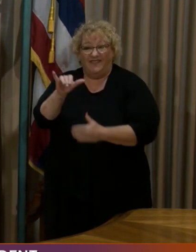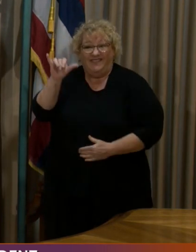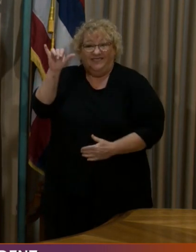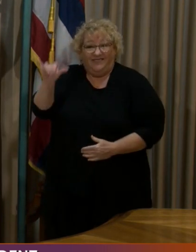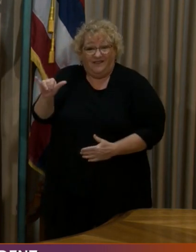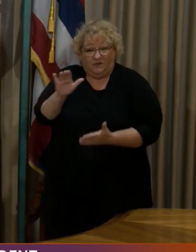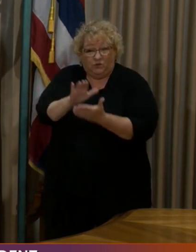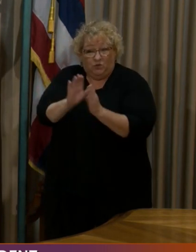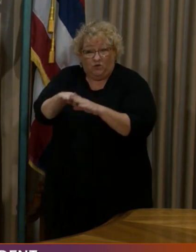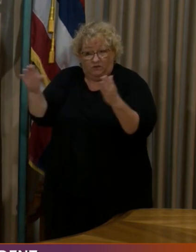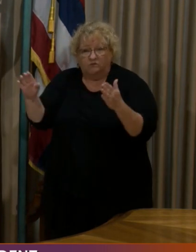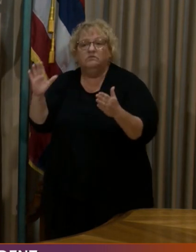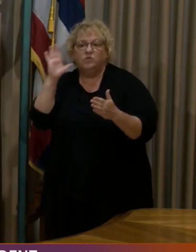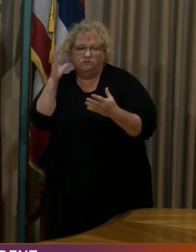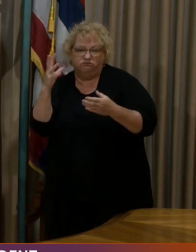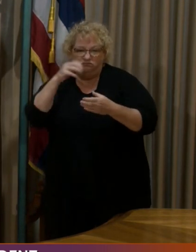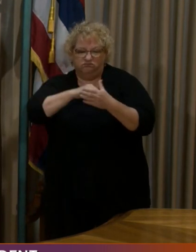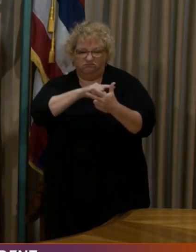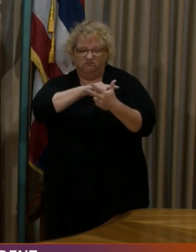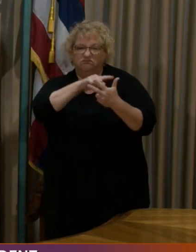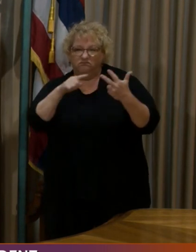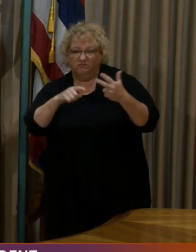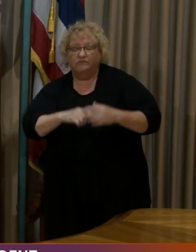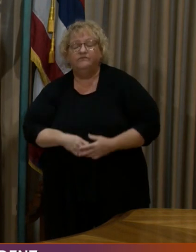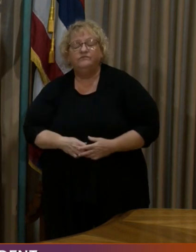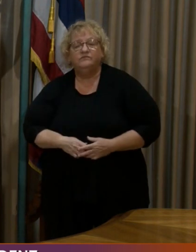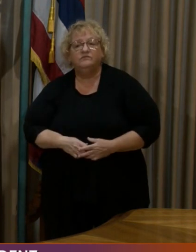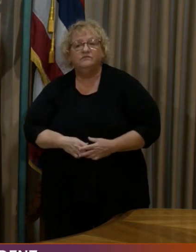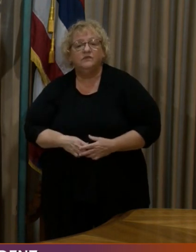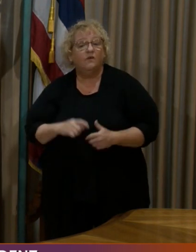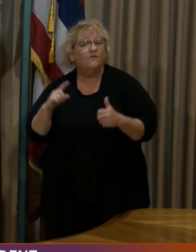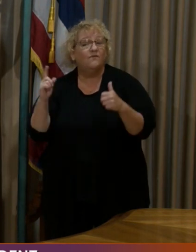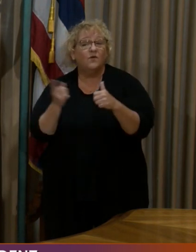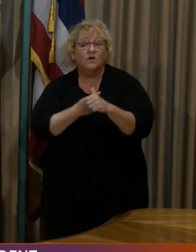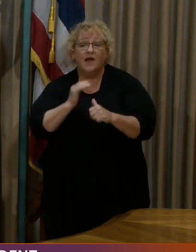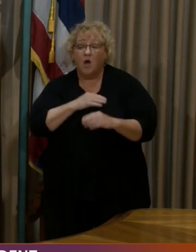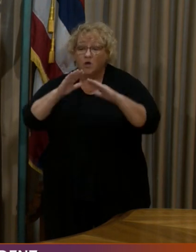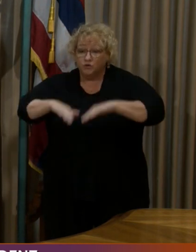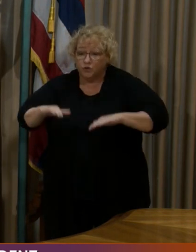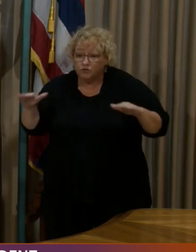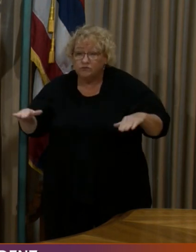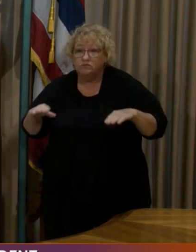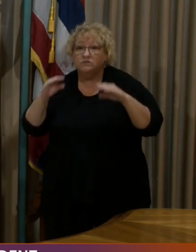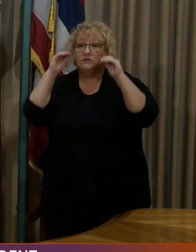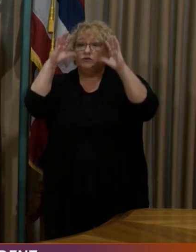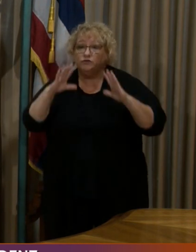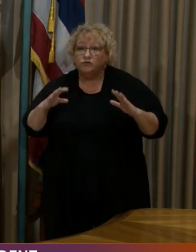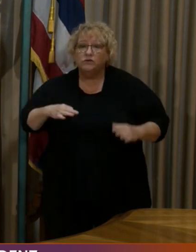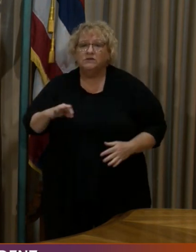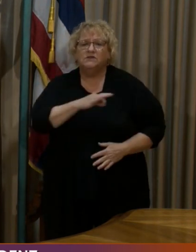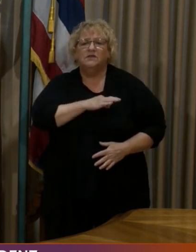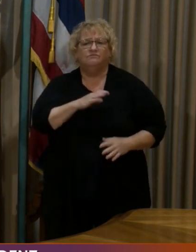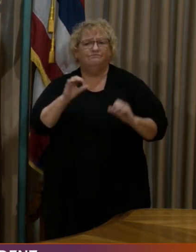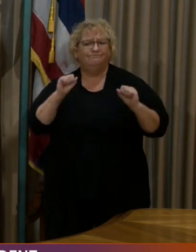AND STRENGTHENING OUR COMMUNITY REOPENING OUR SCHOOLS TOUCHES UPON ALL THREE OF THESE PRIORITIES.